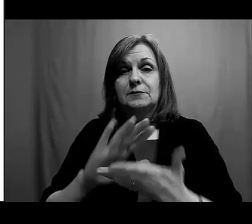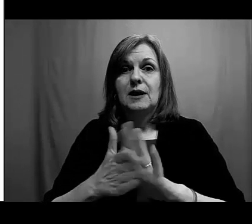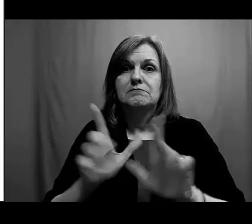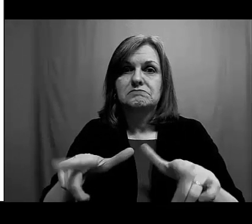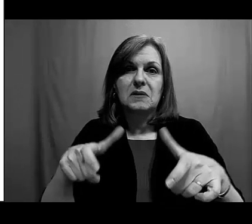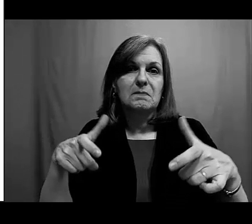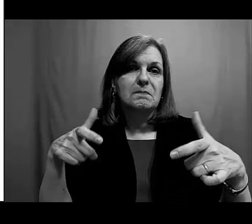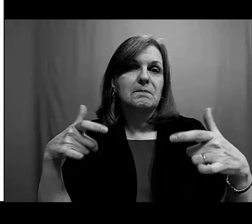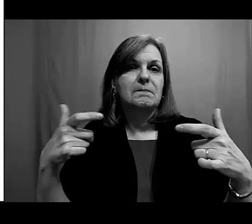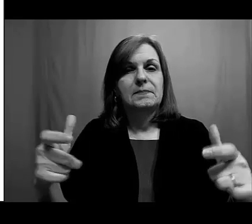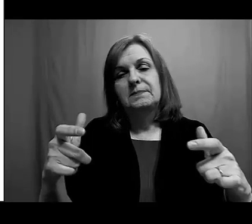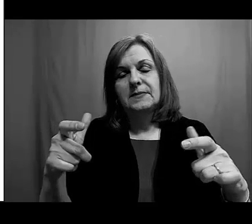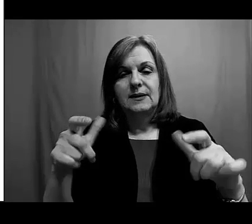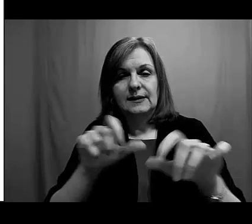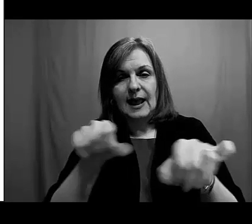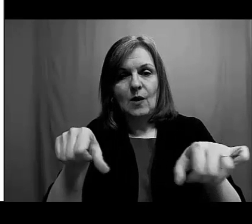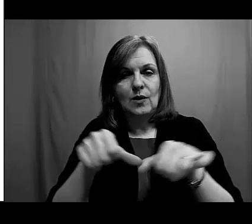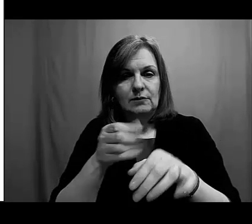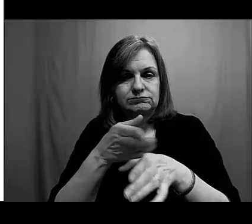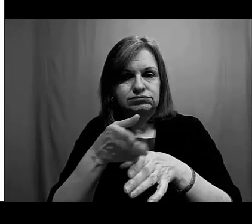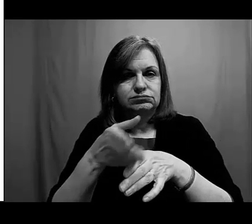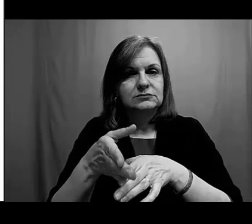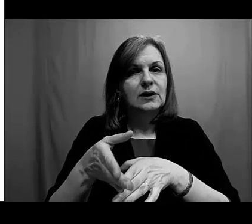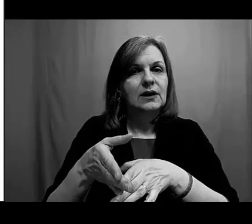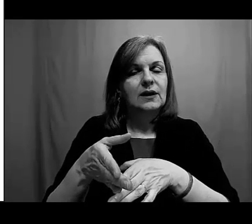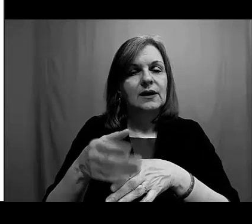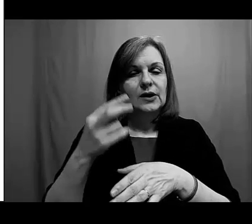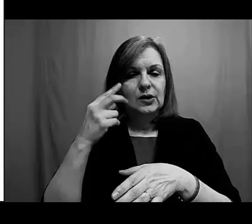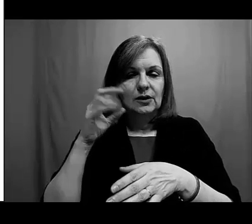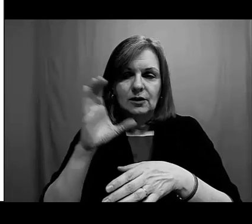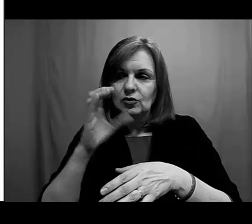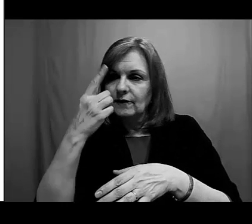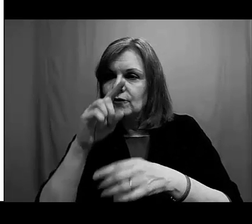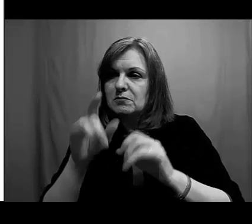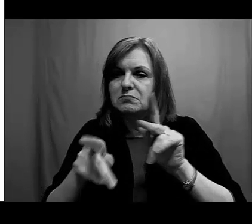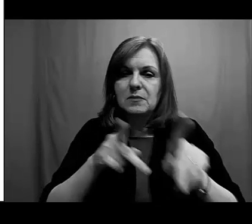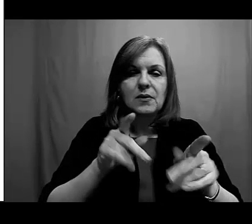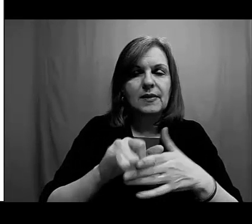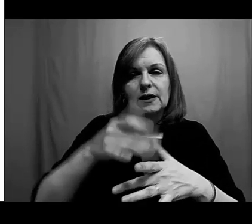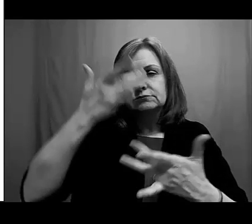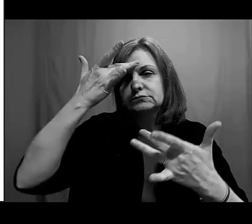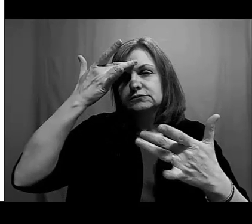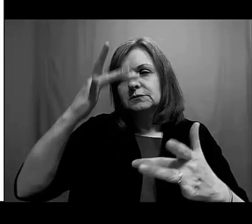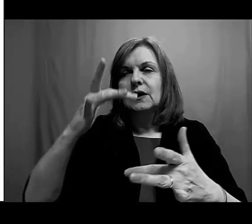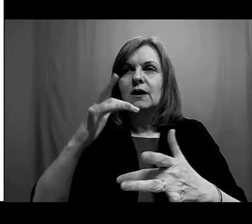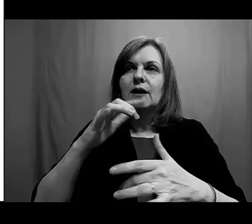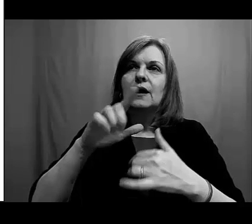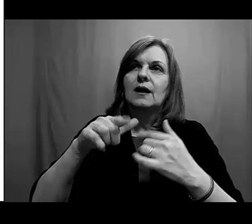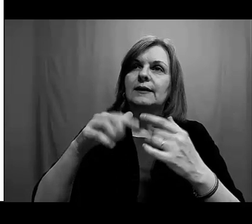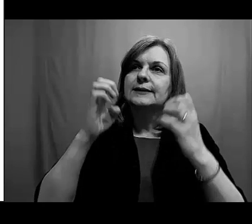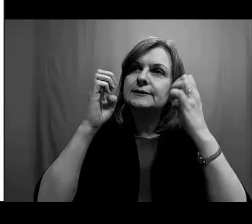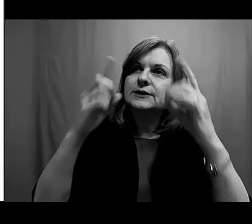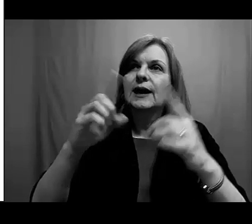huge market - looking for individuals who are very adept, very educated